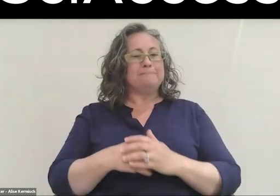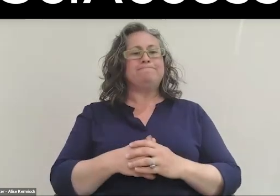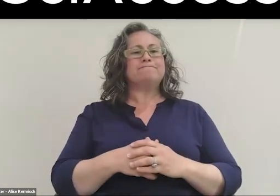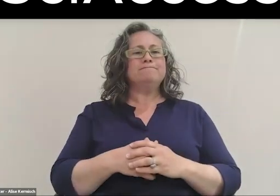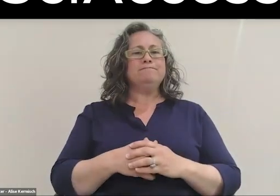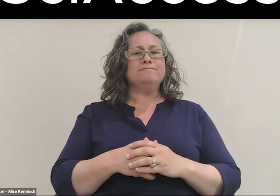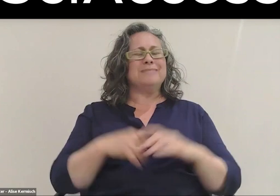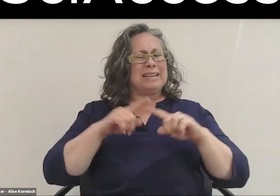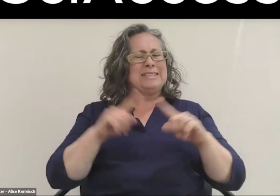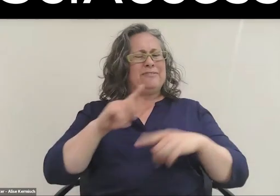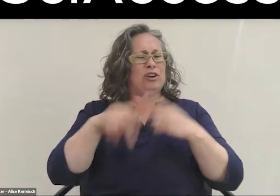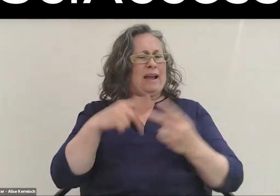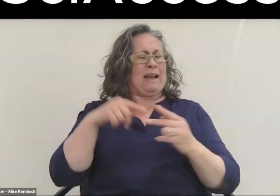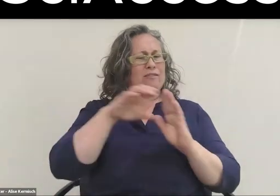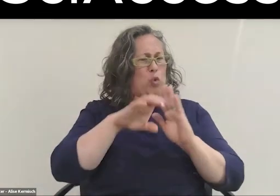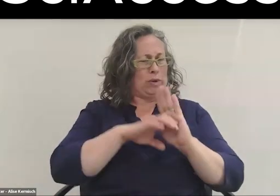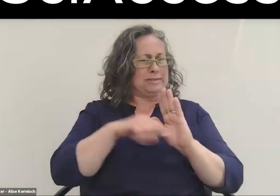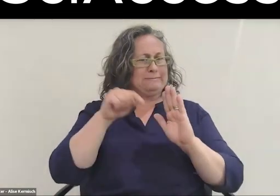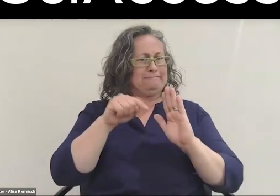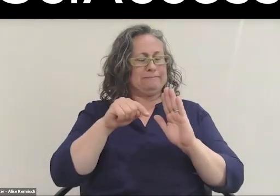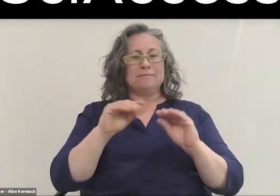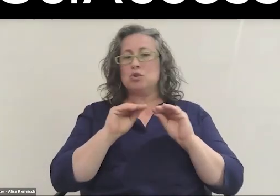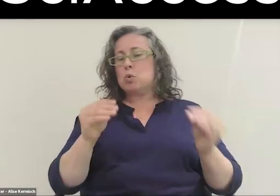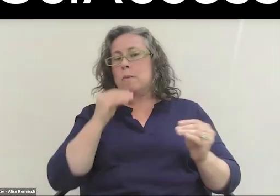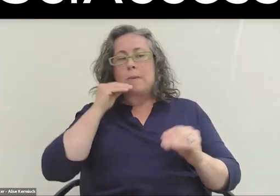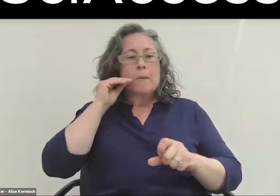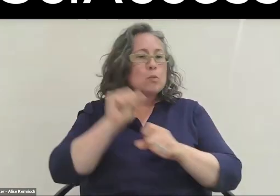It's a different kind of course. There's no homework or problem sets.